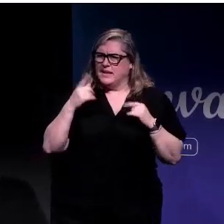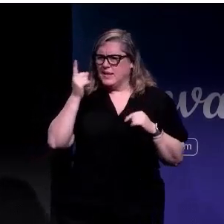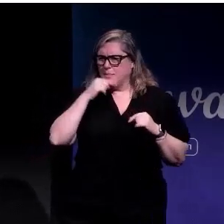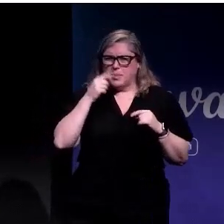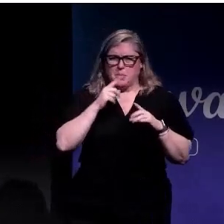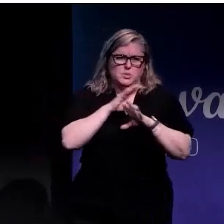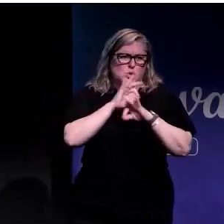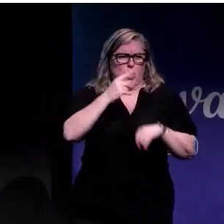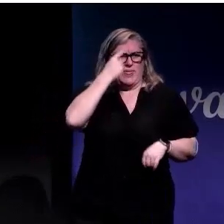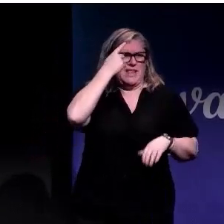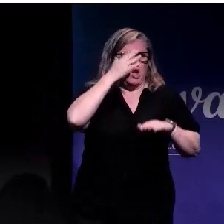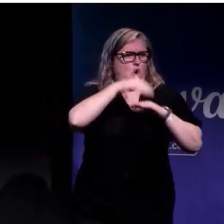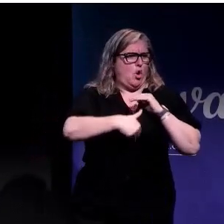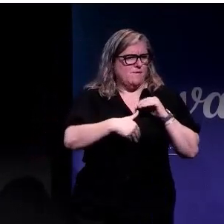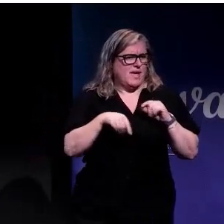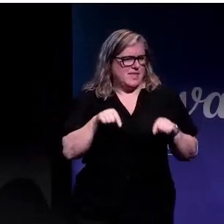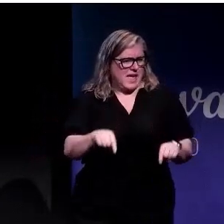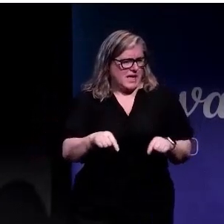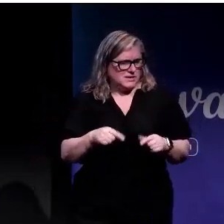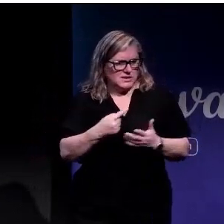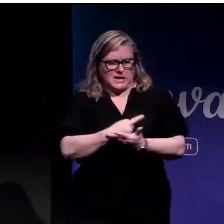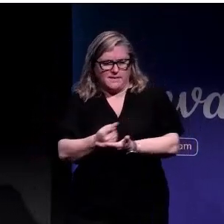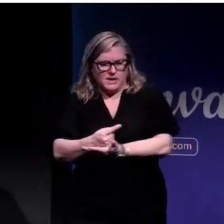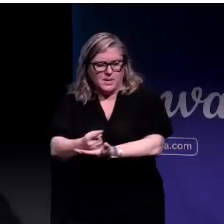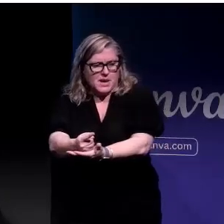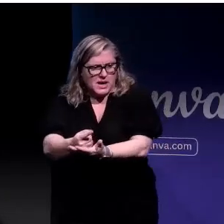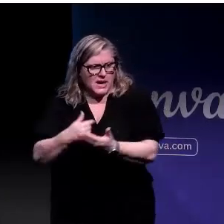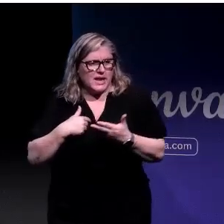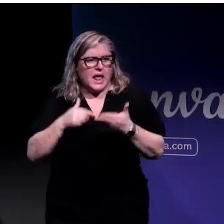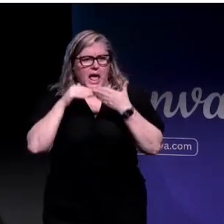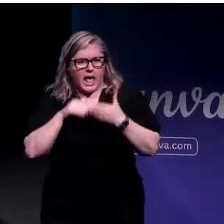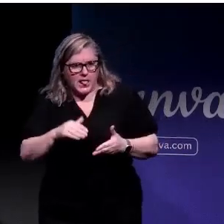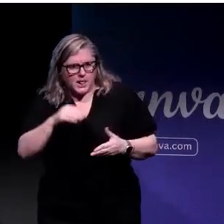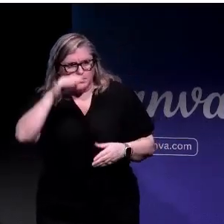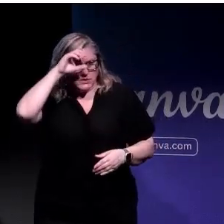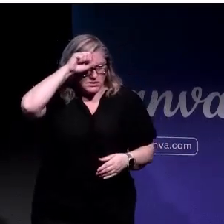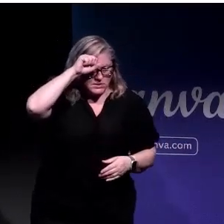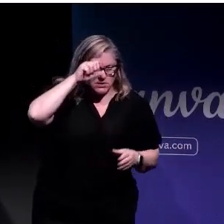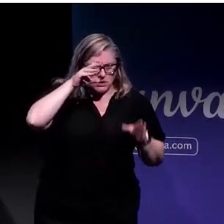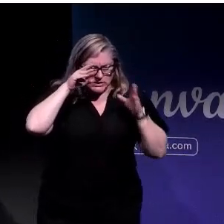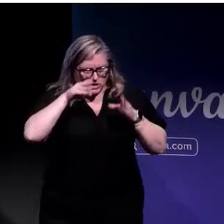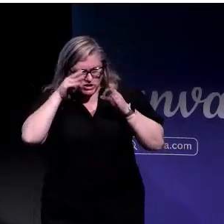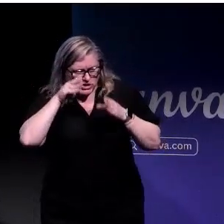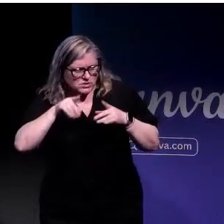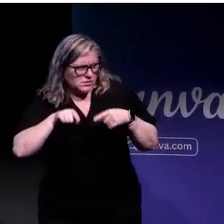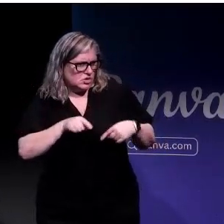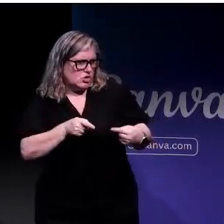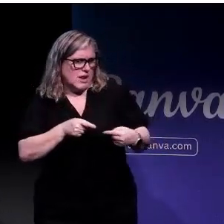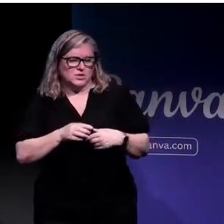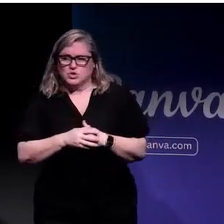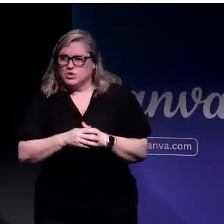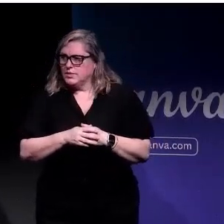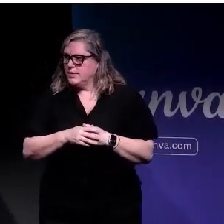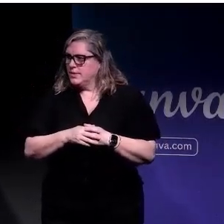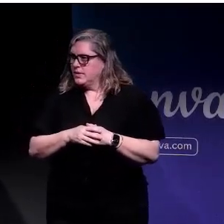But it is so awesome for really helping with those memory and attention, um, challenges. It can really help ground people.